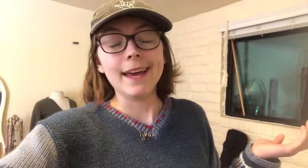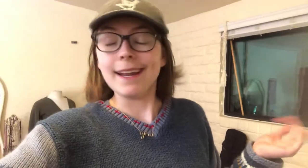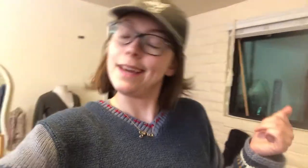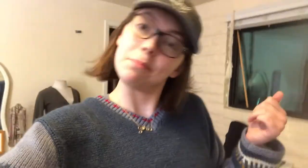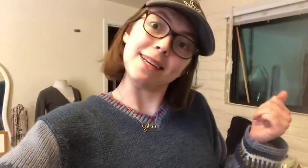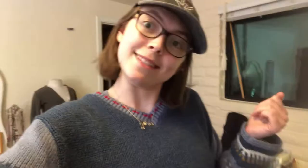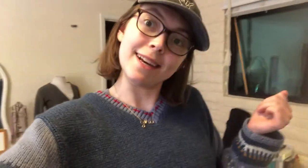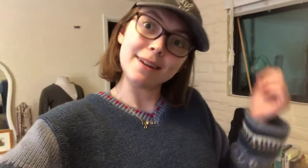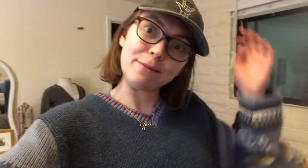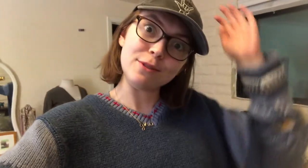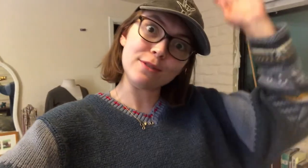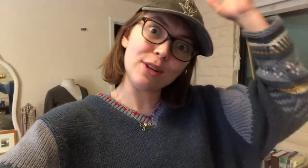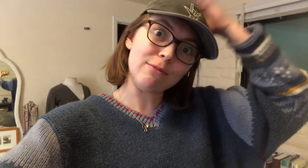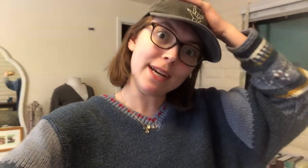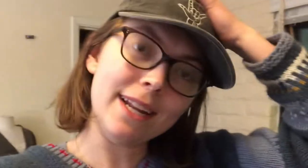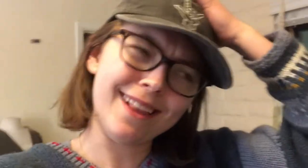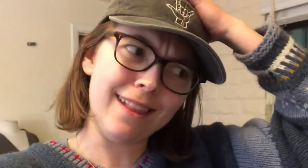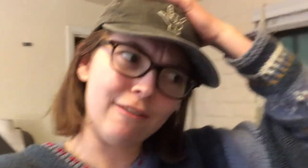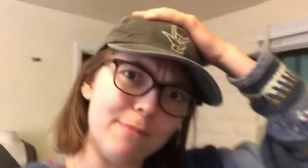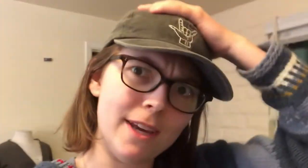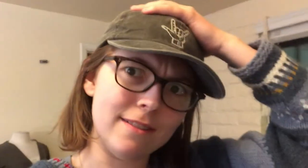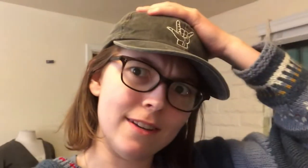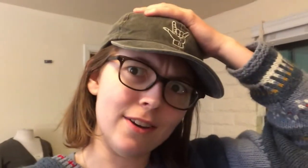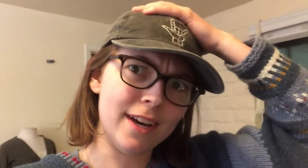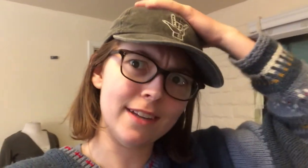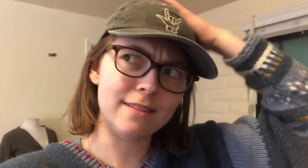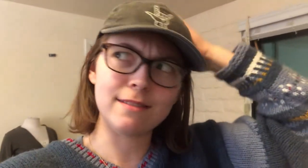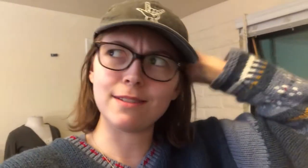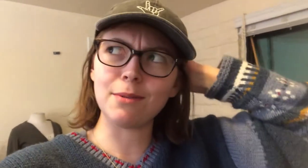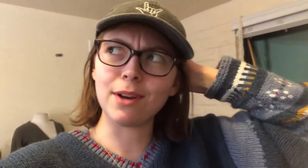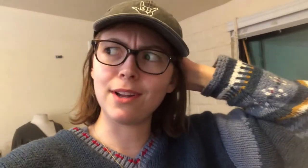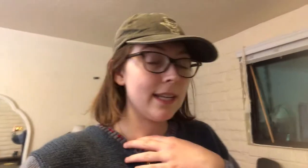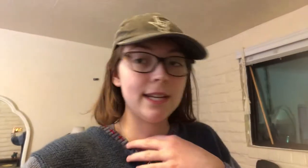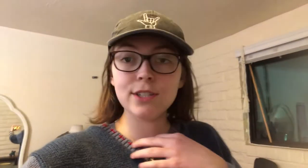and i ate pizza which was great i love pizza you guys it's so good and then i just hung